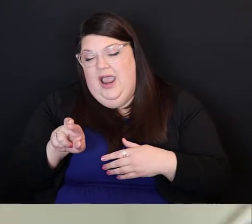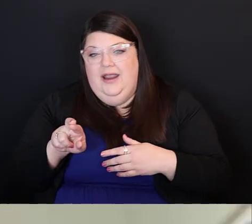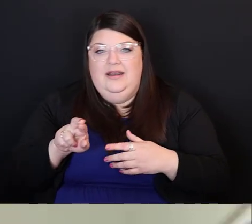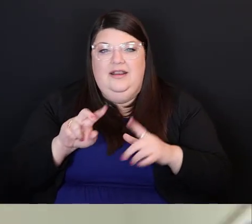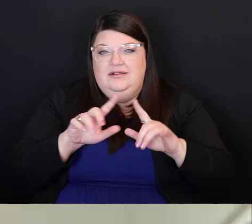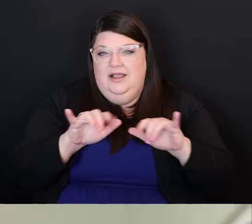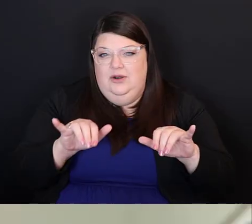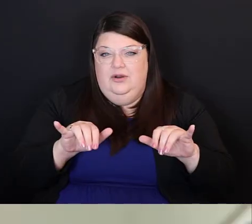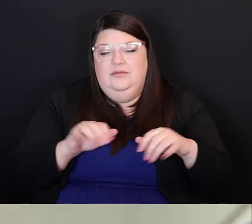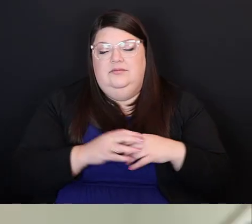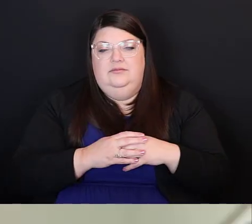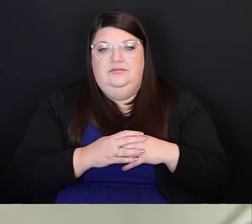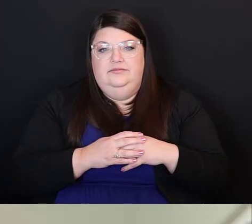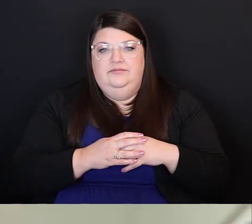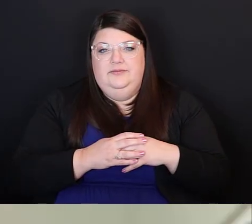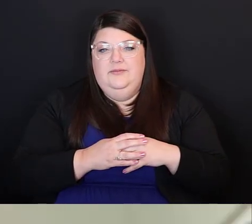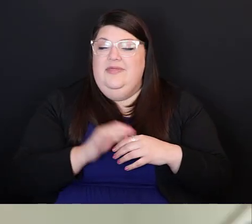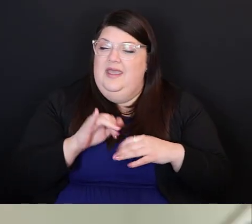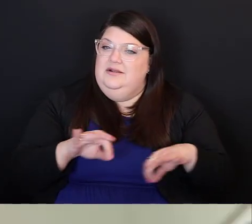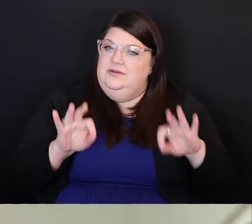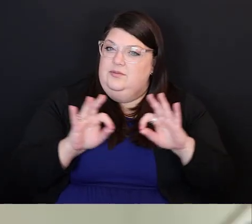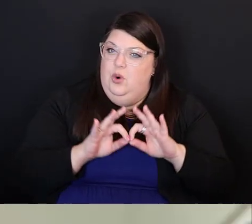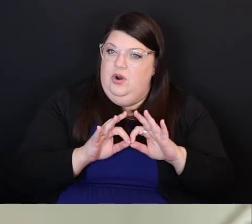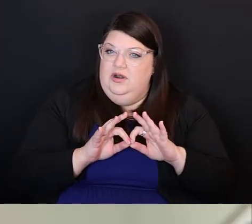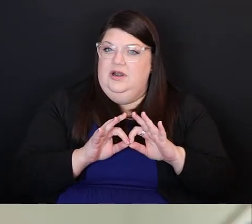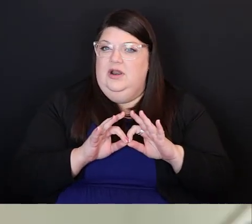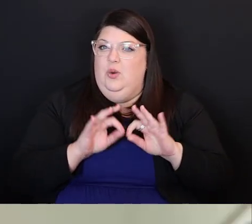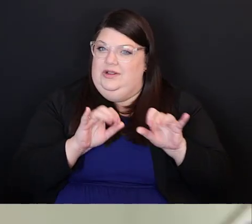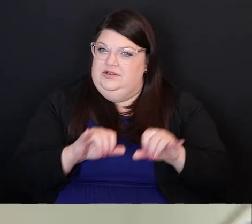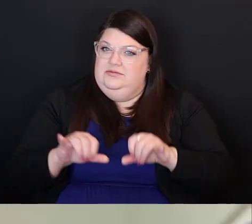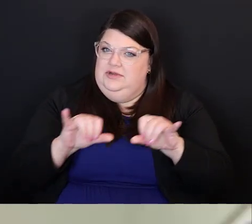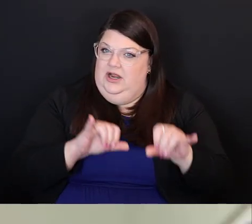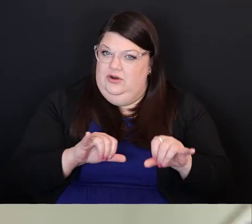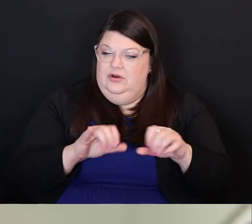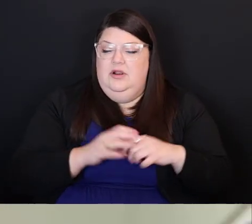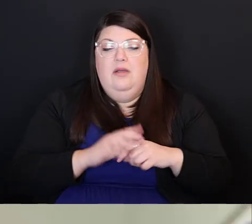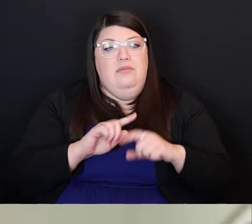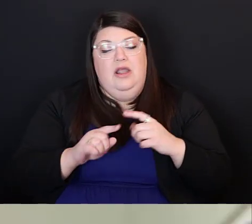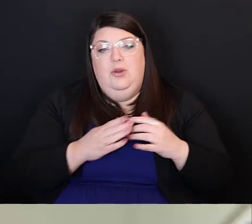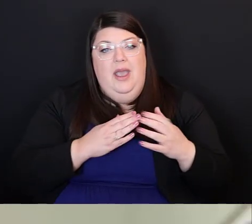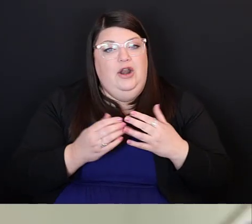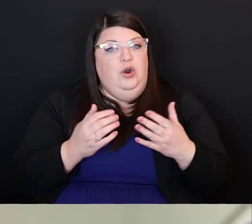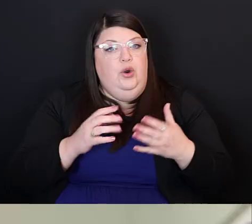So that's deeply important. But no matter what standards CTA is working on, when we deliver them,